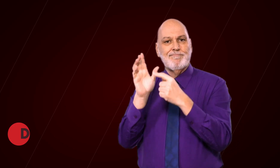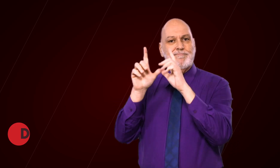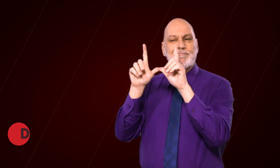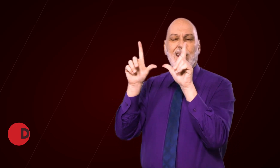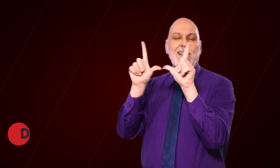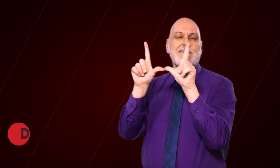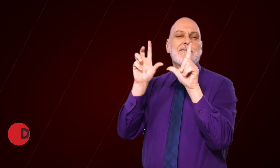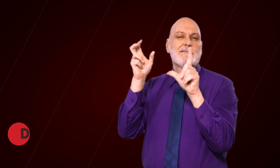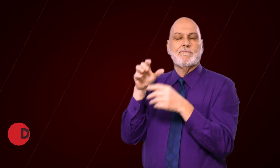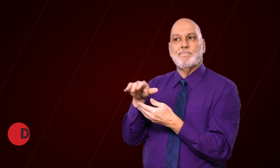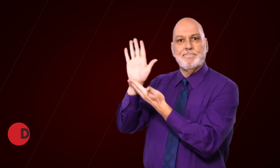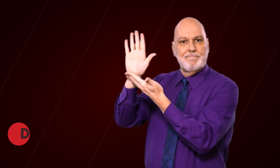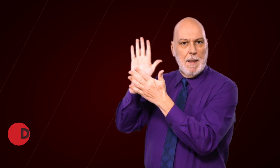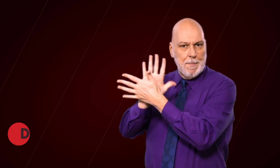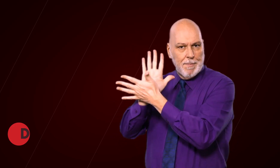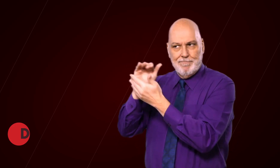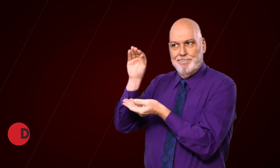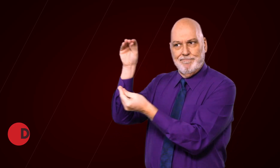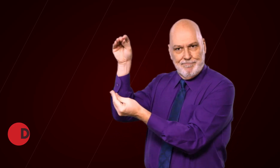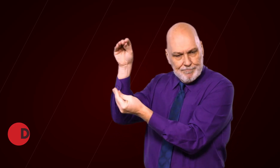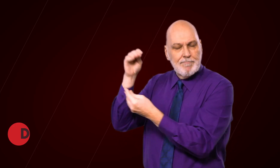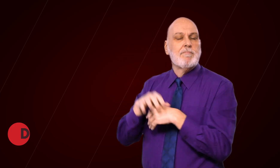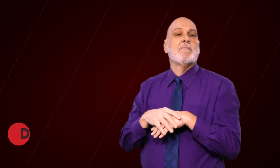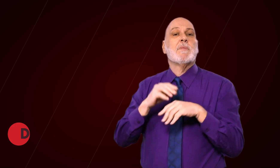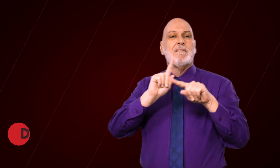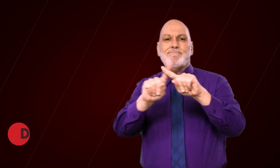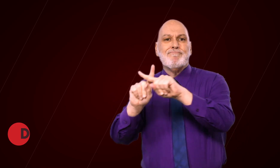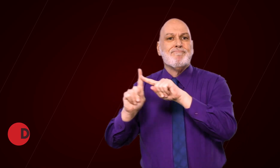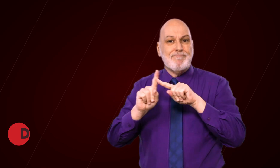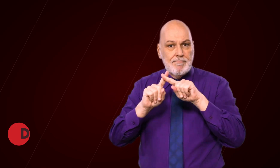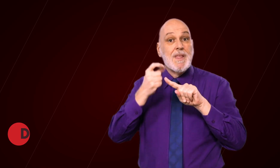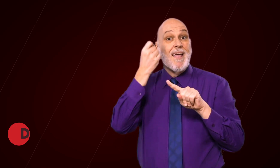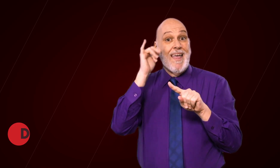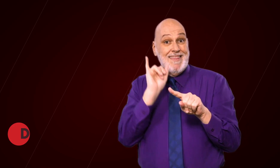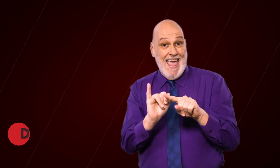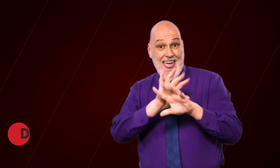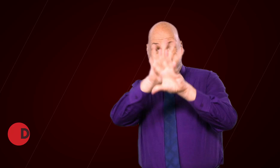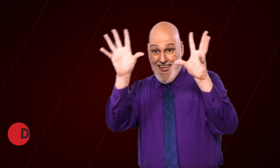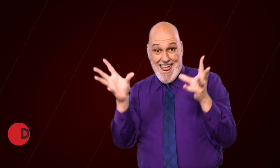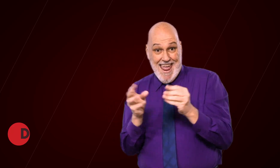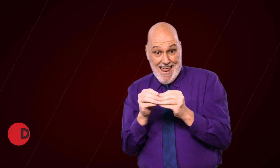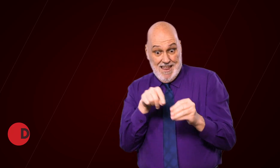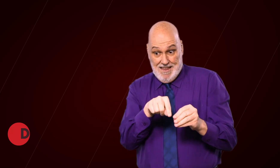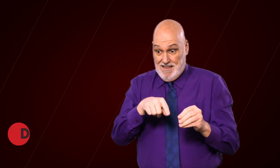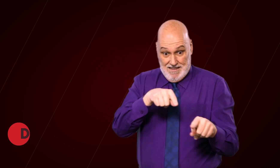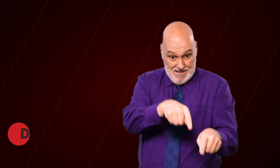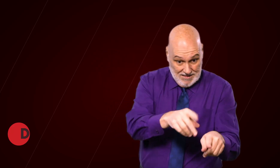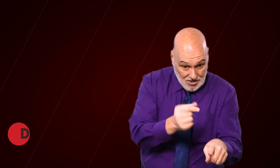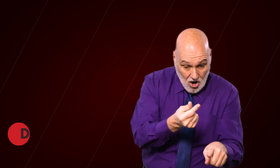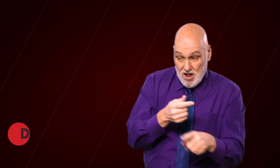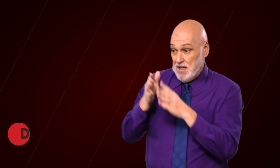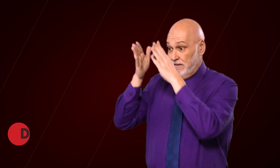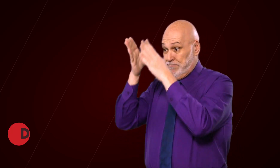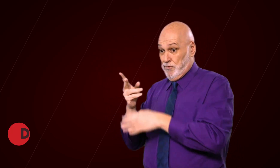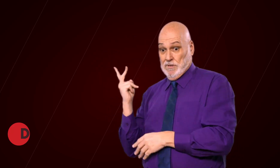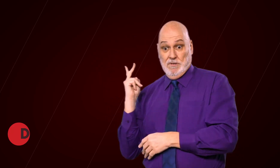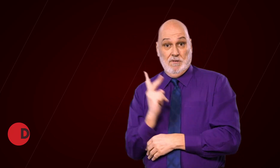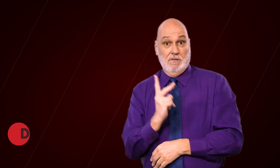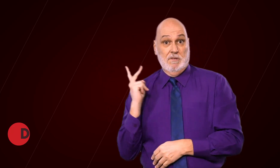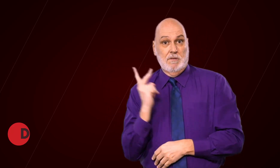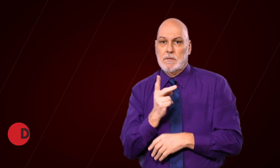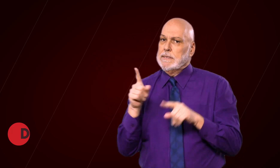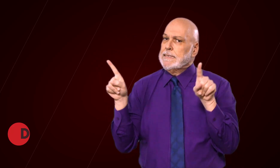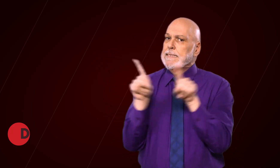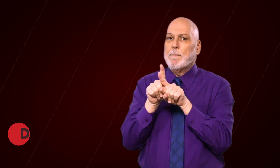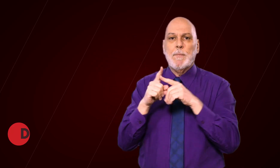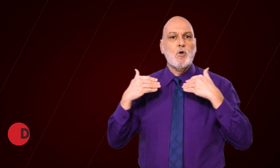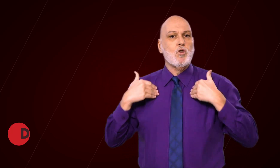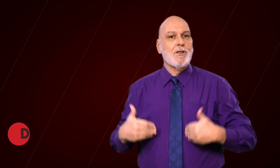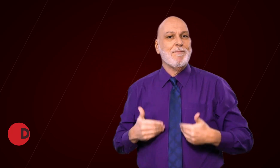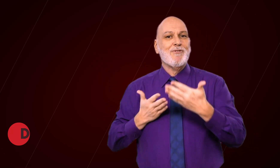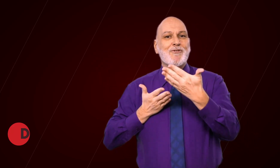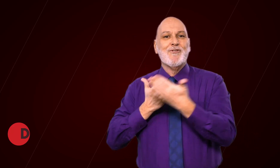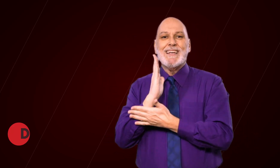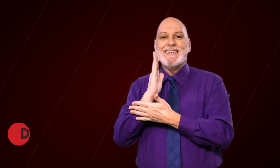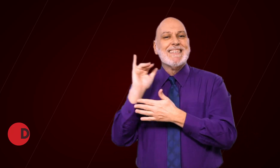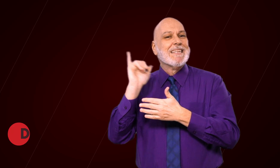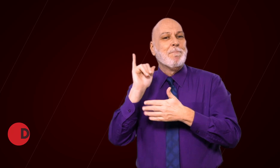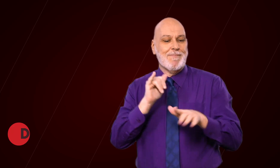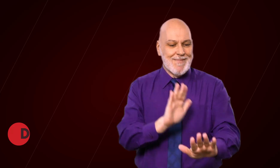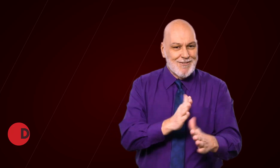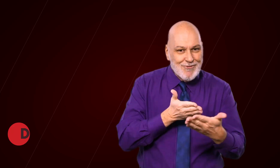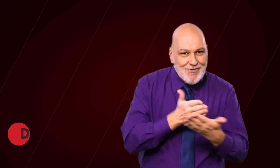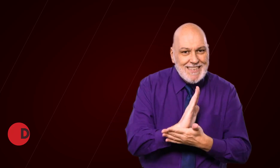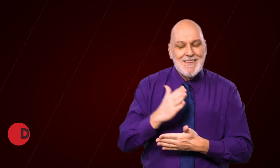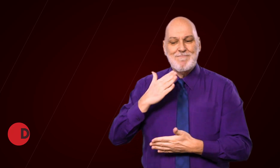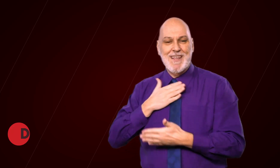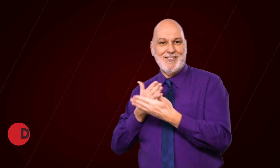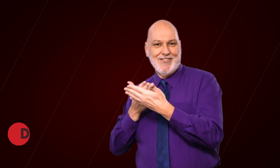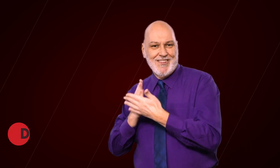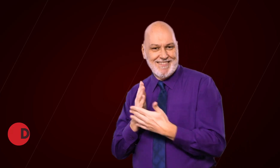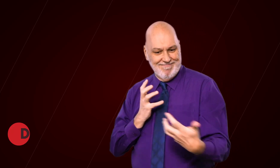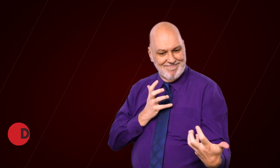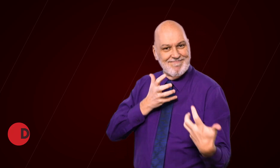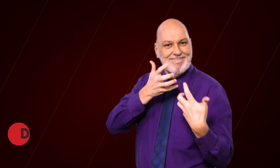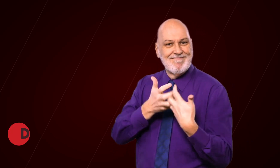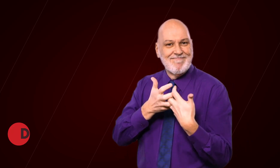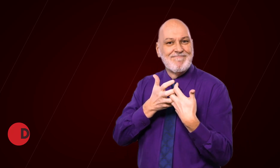Certified dog and handler teams have the same rights as people not